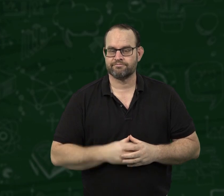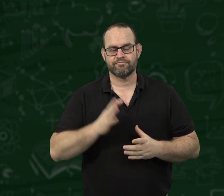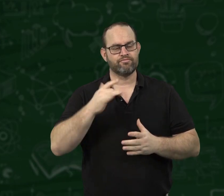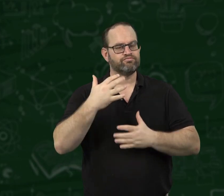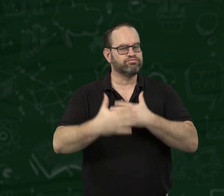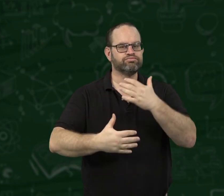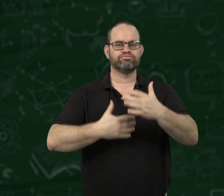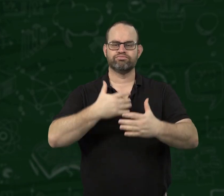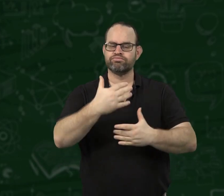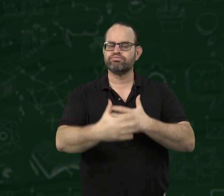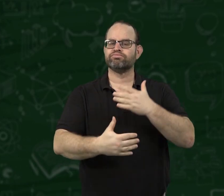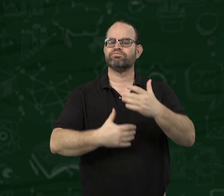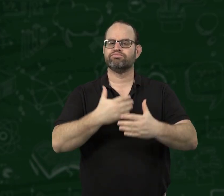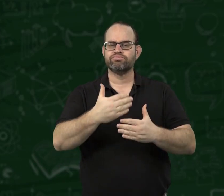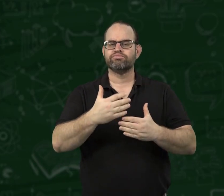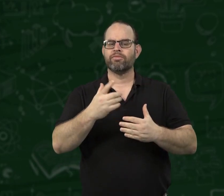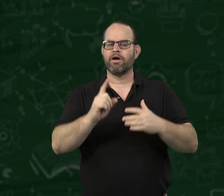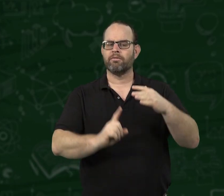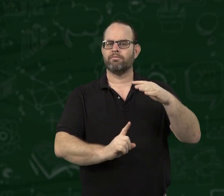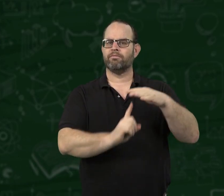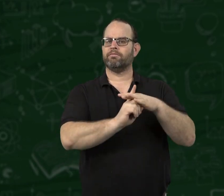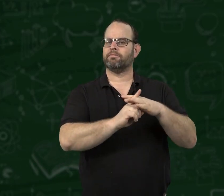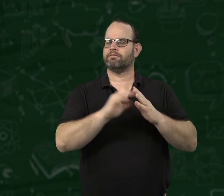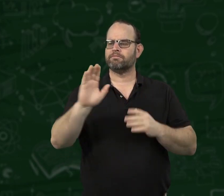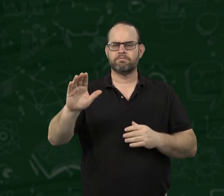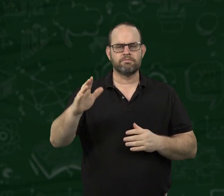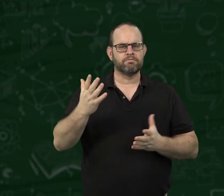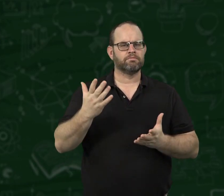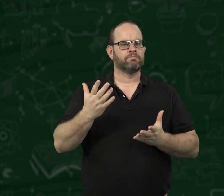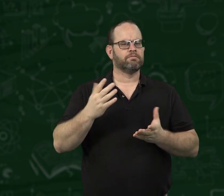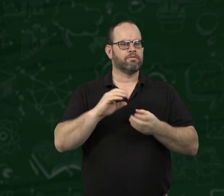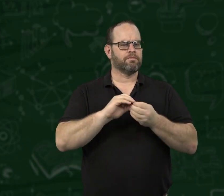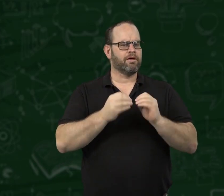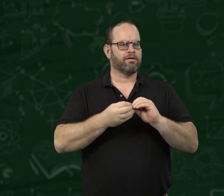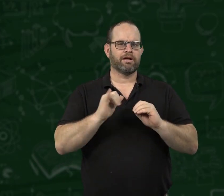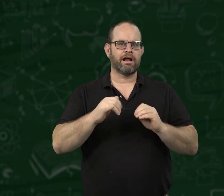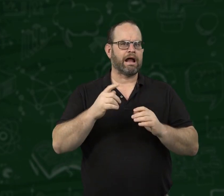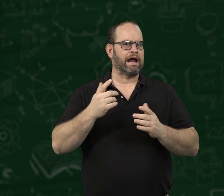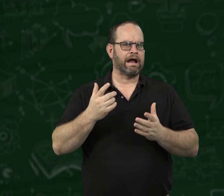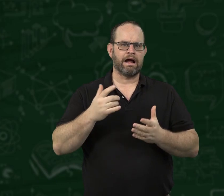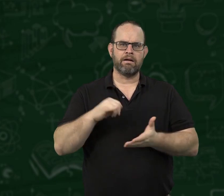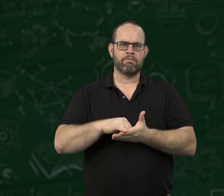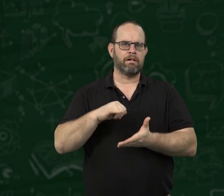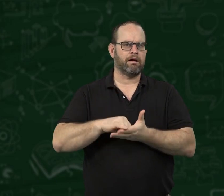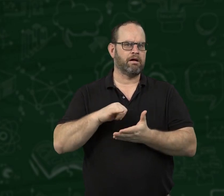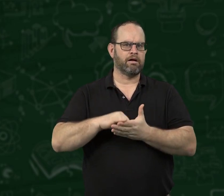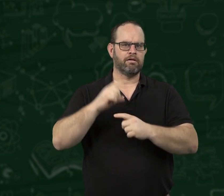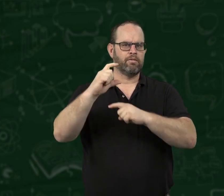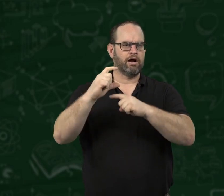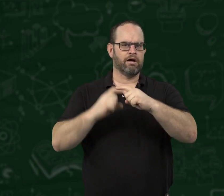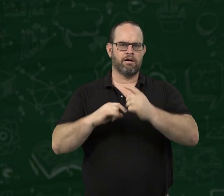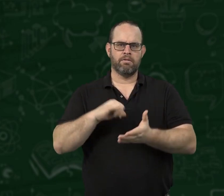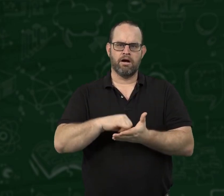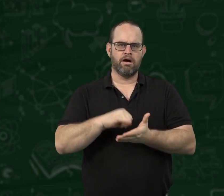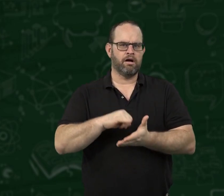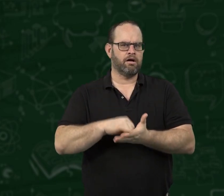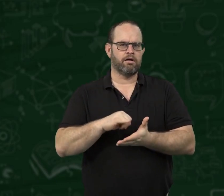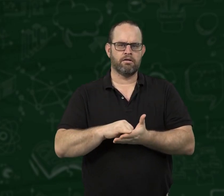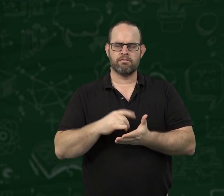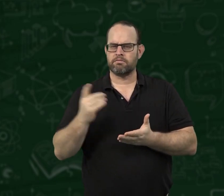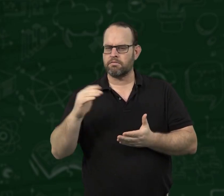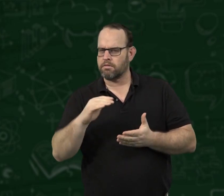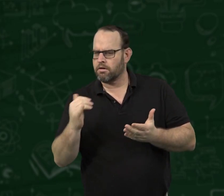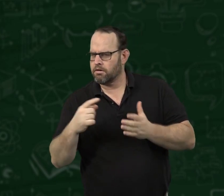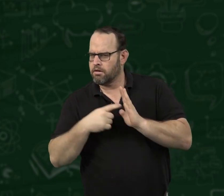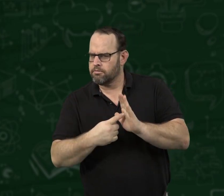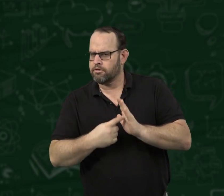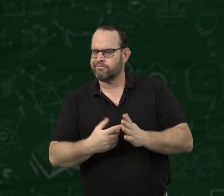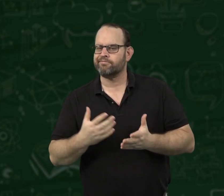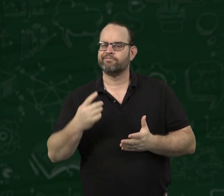Over time, that lead to the idea of numbers that cannot be written as fractions.